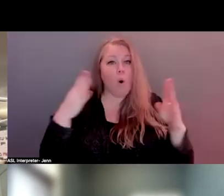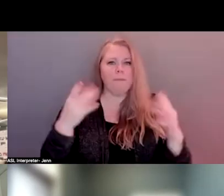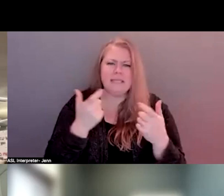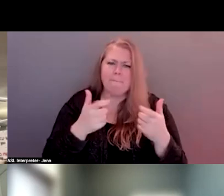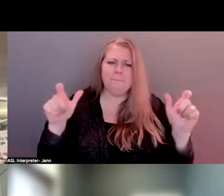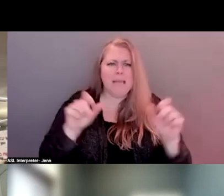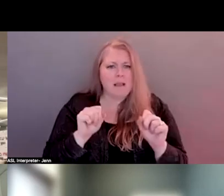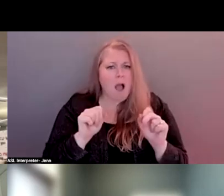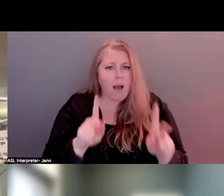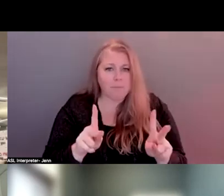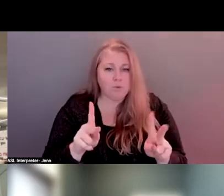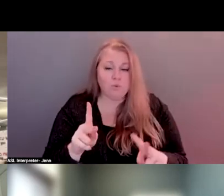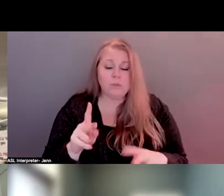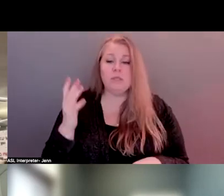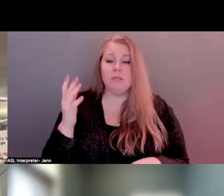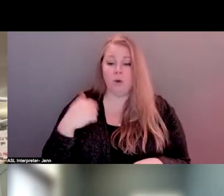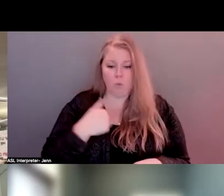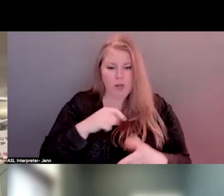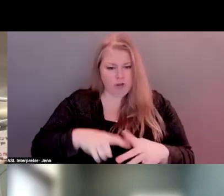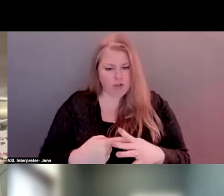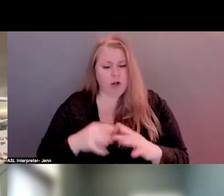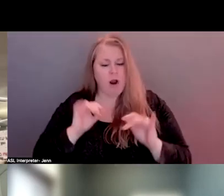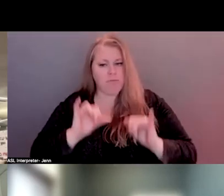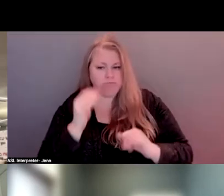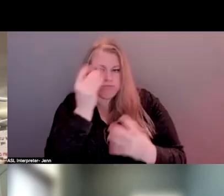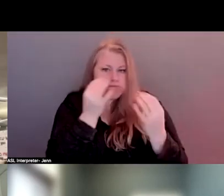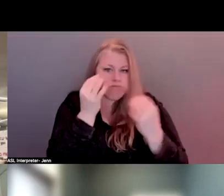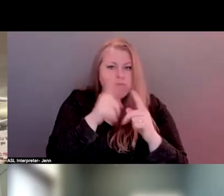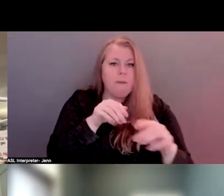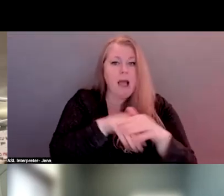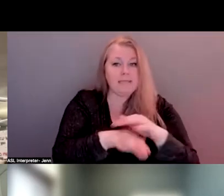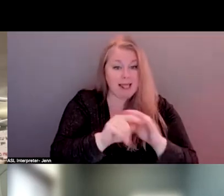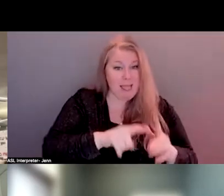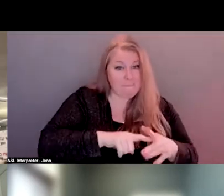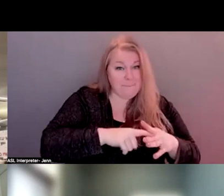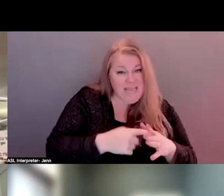because we can you know, start thinking about accessibility at the beginning and shape this